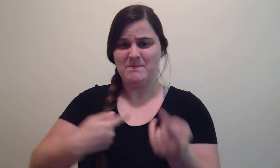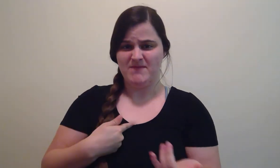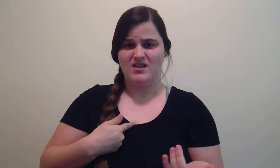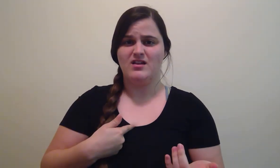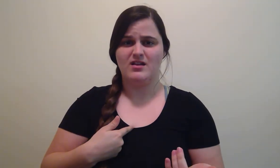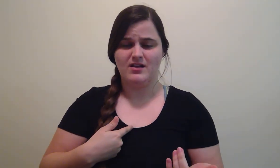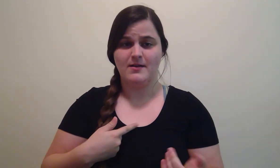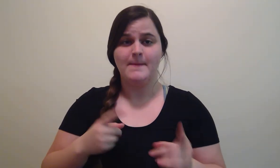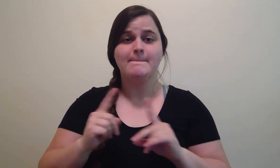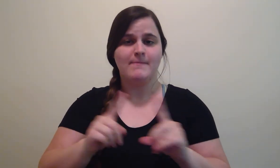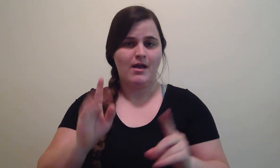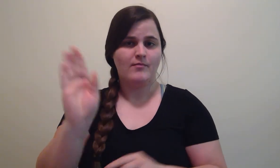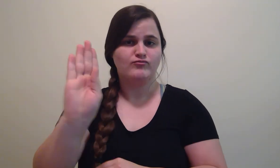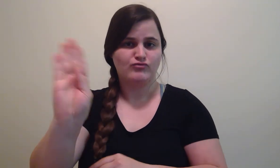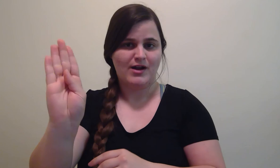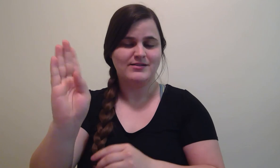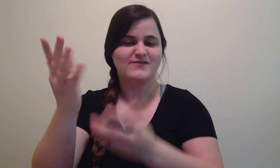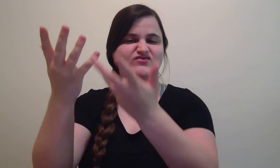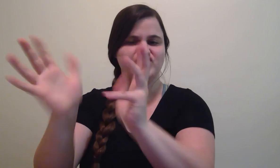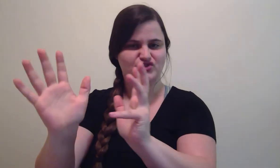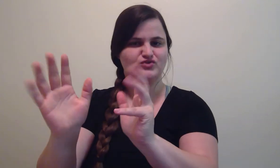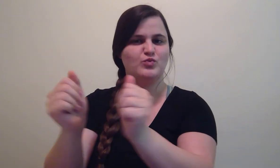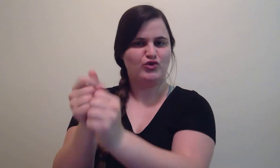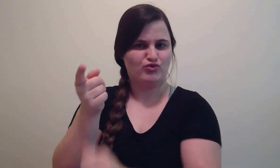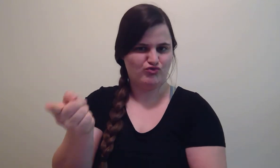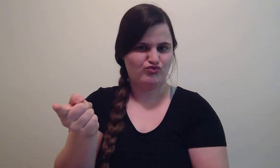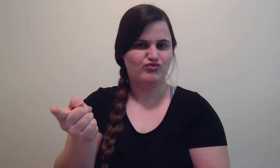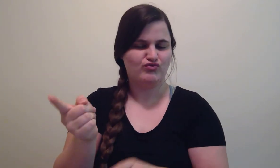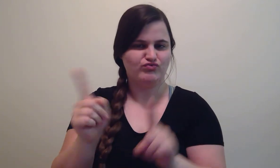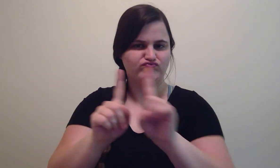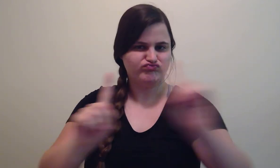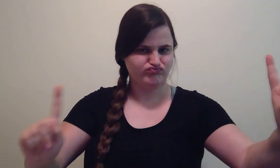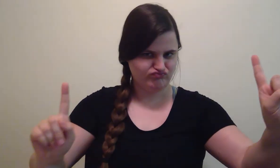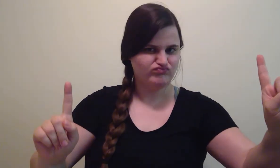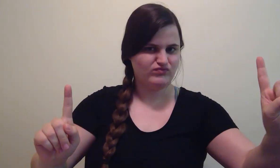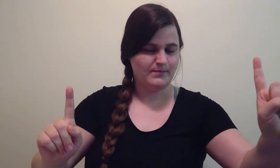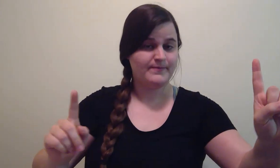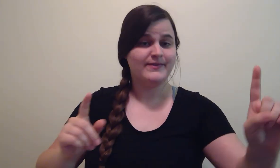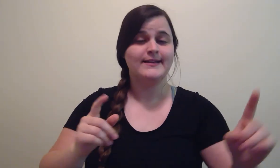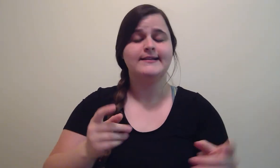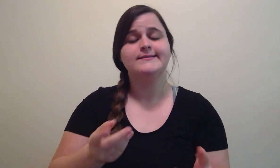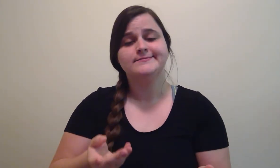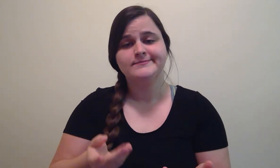but I just ignored them. The facts spoke for themselves. Bryce didn't go anywhere near her for the rest of the year.